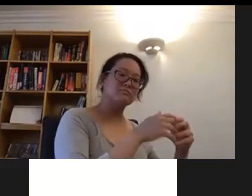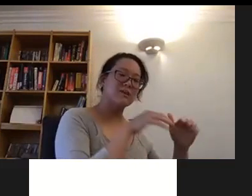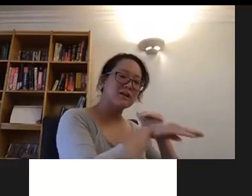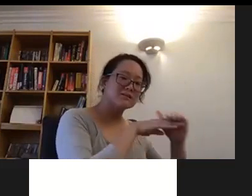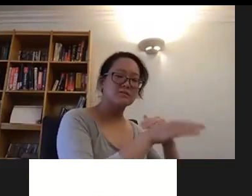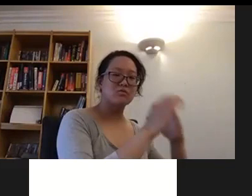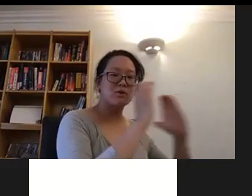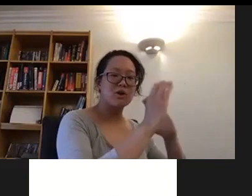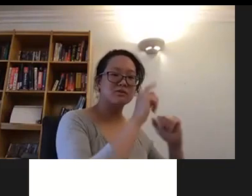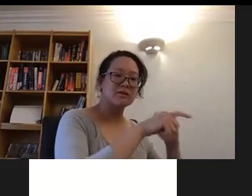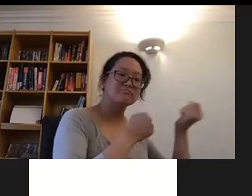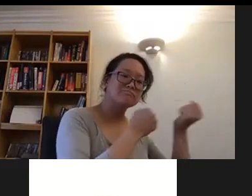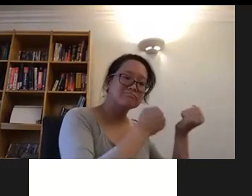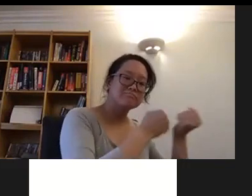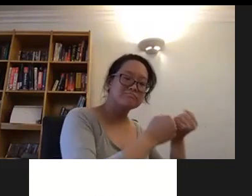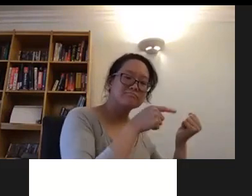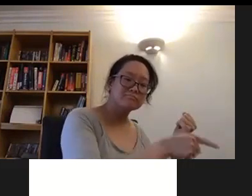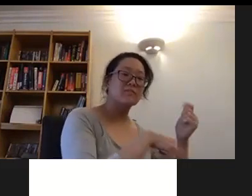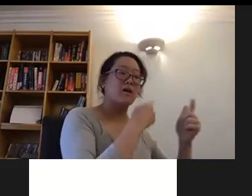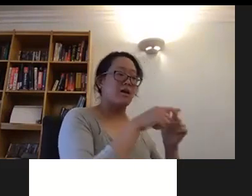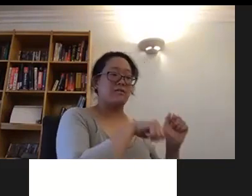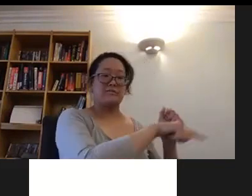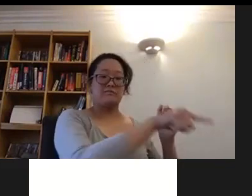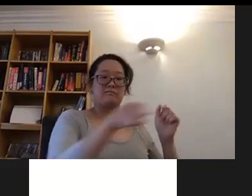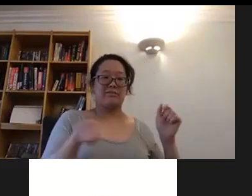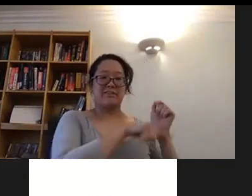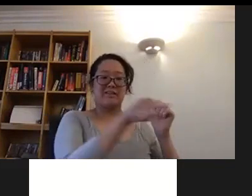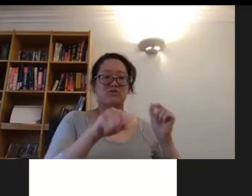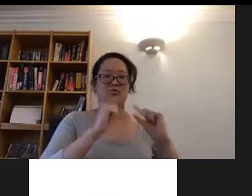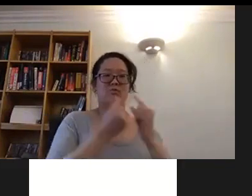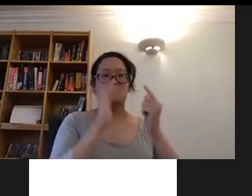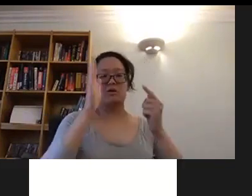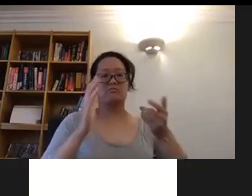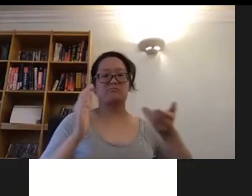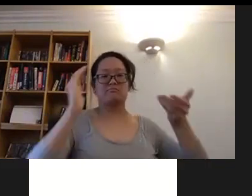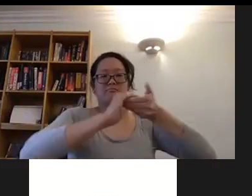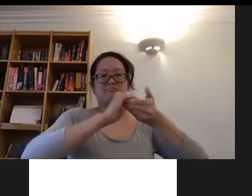with inventive ideas on how to support communication and information access.